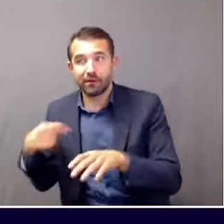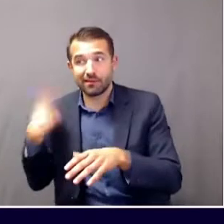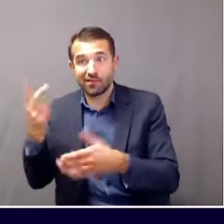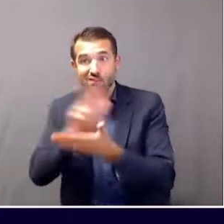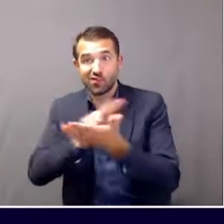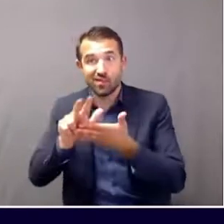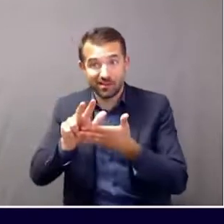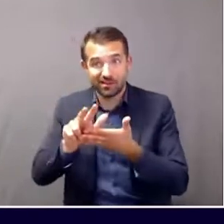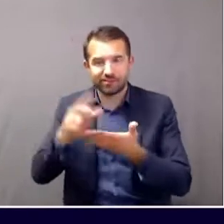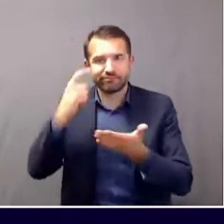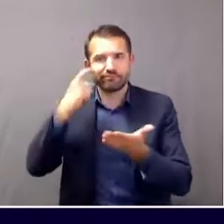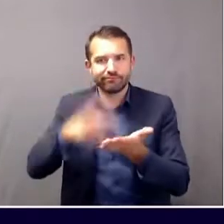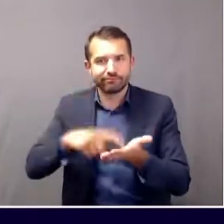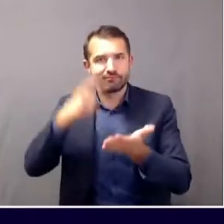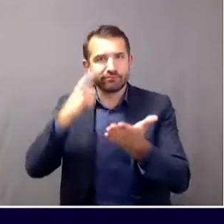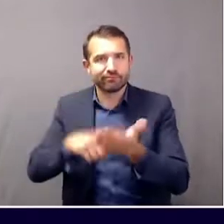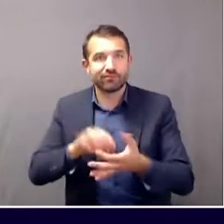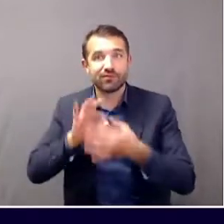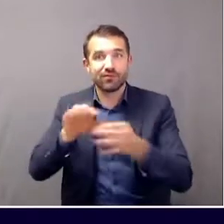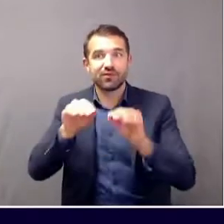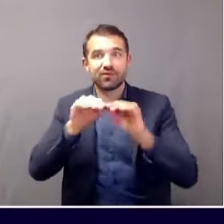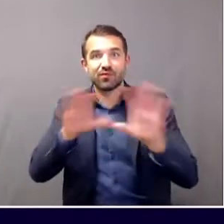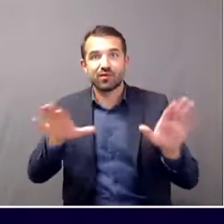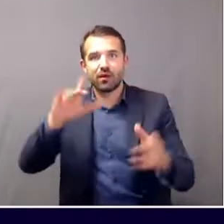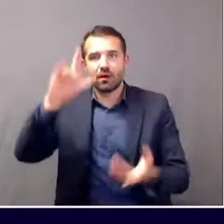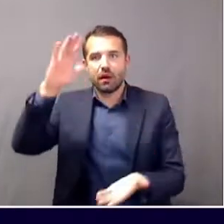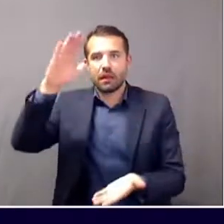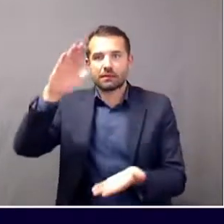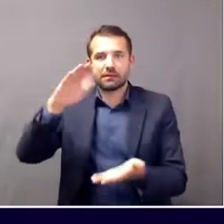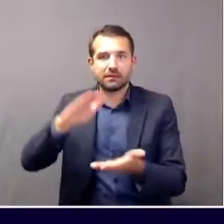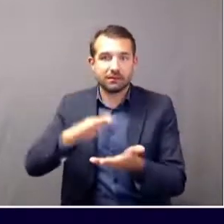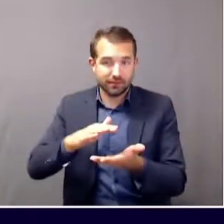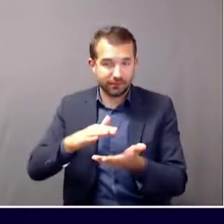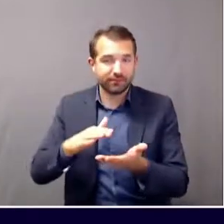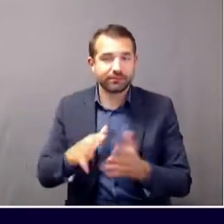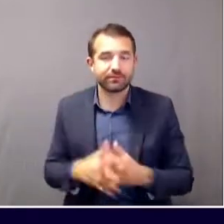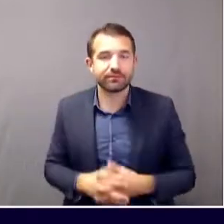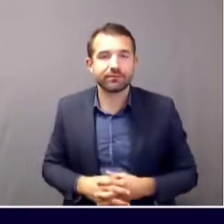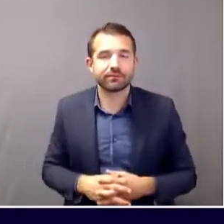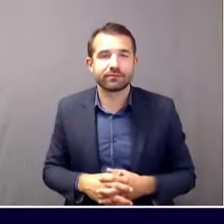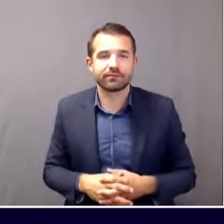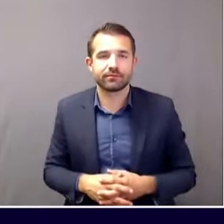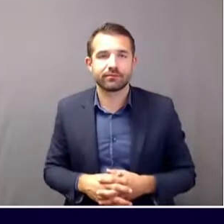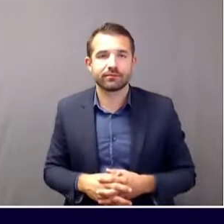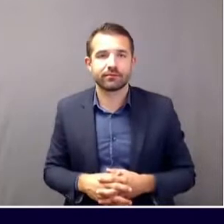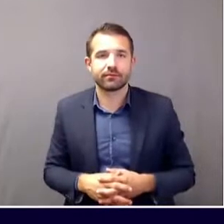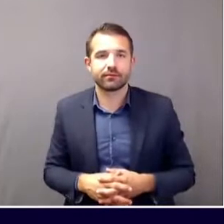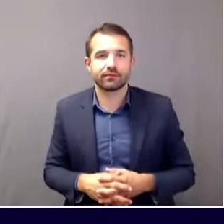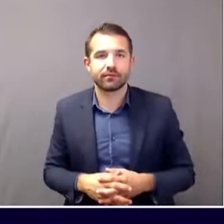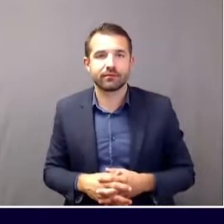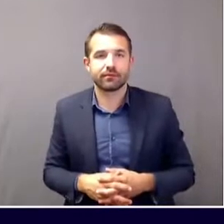in fewer cases on a daily basis being associated with known